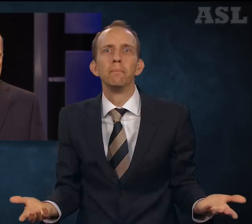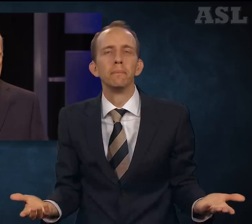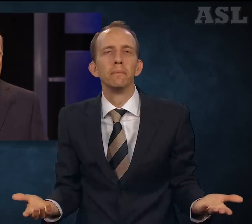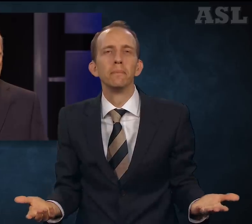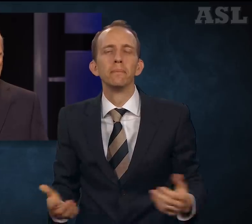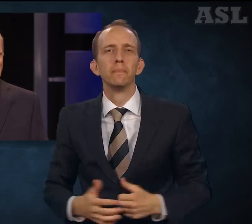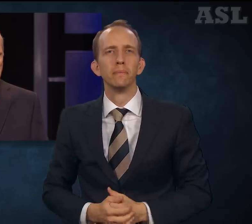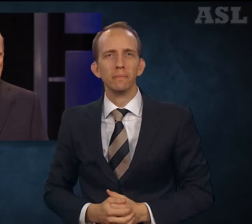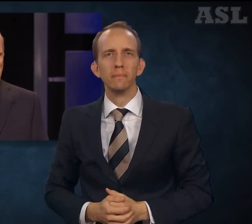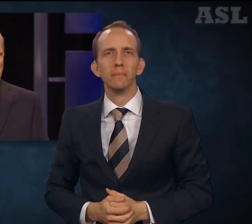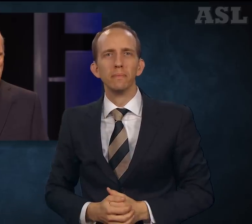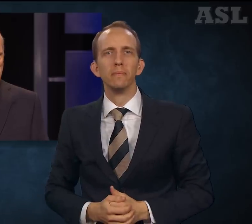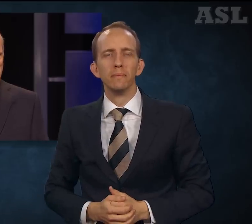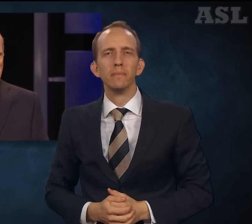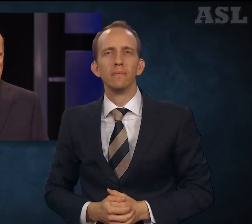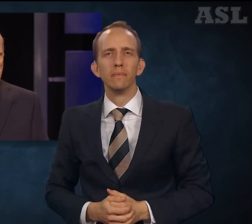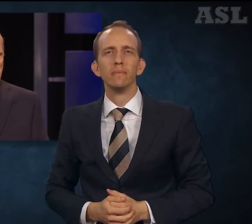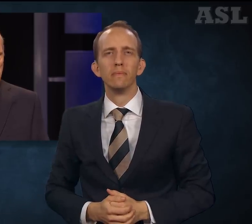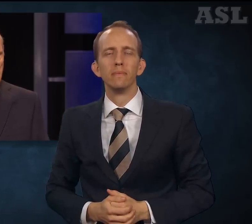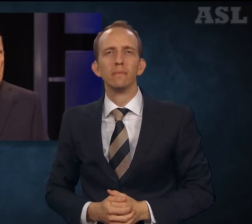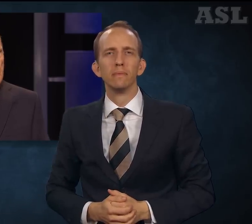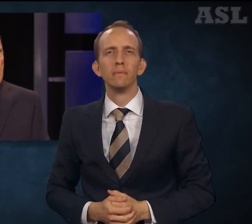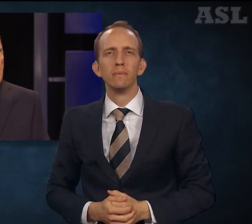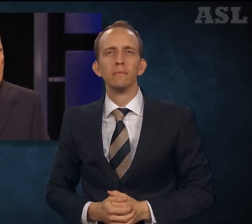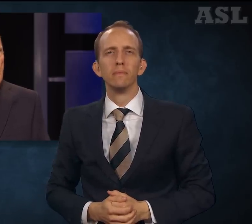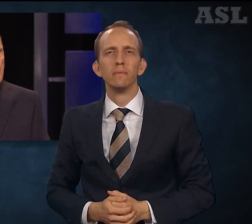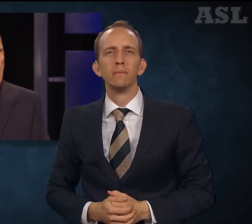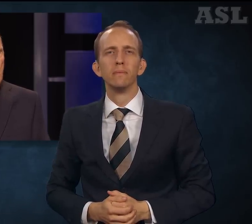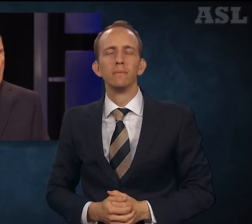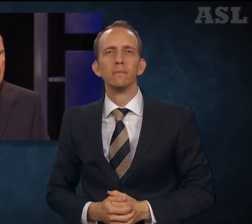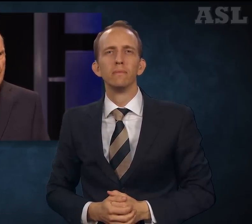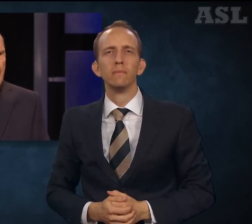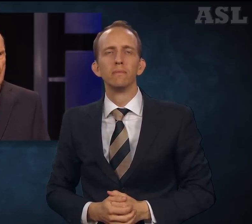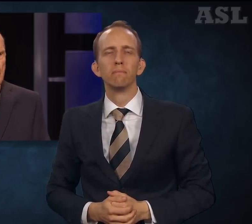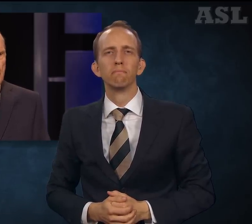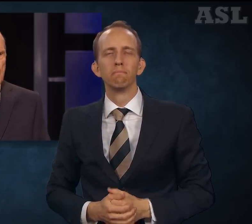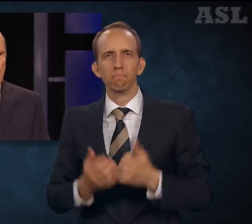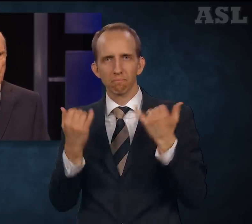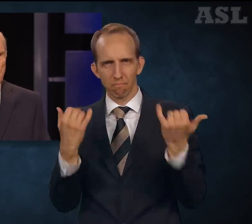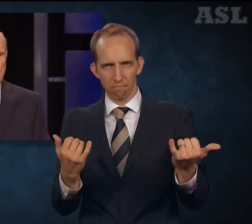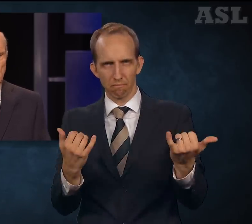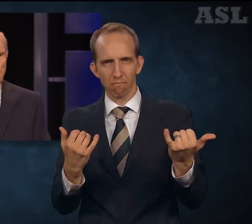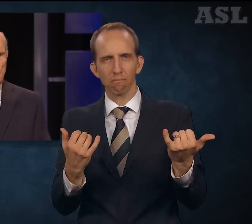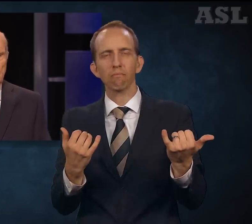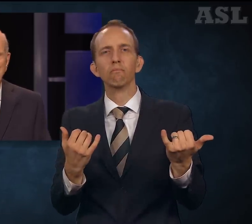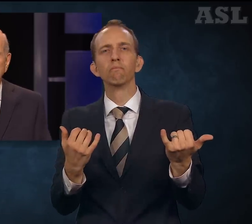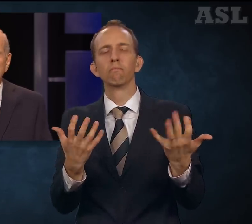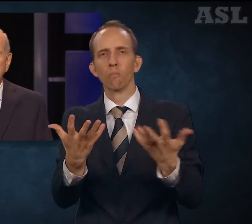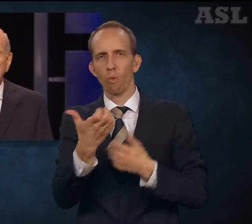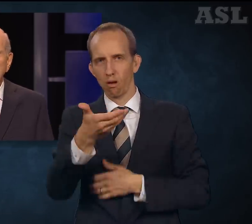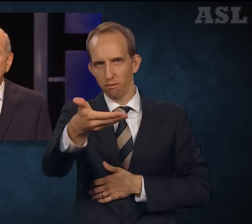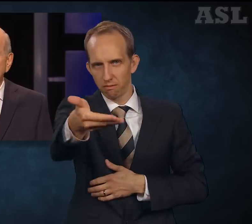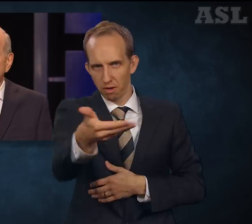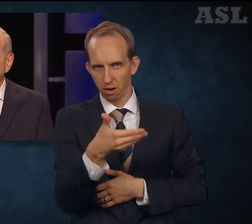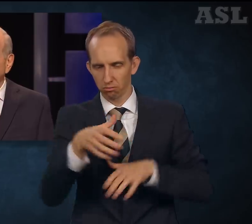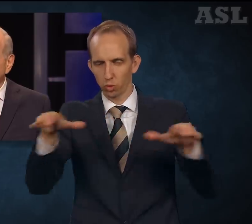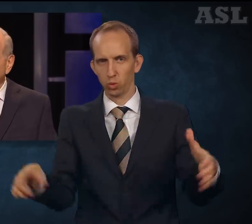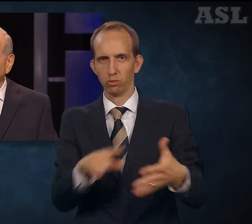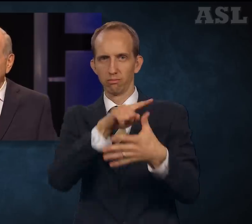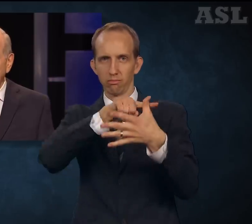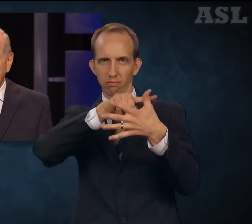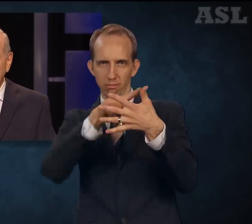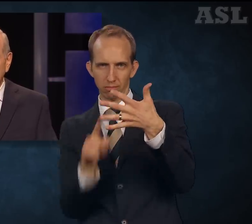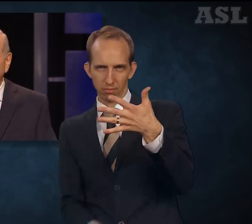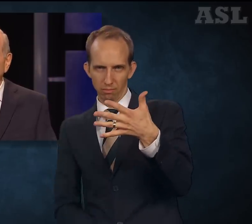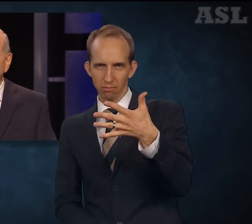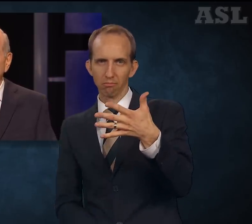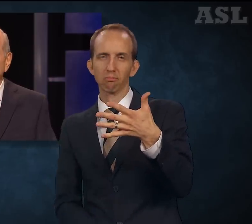OCCUR.